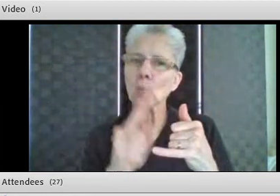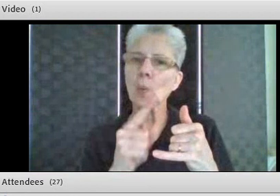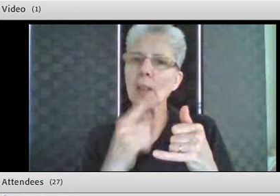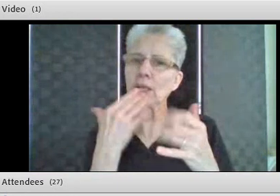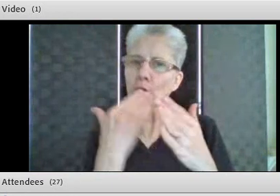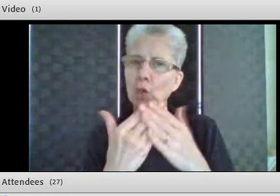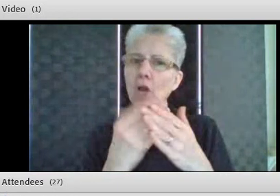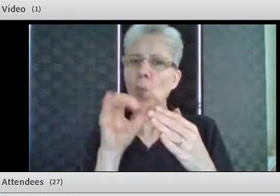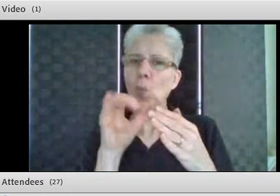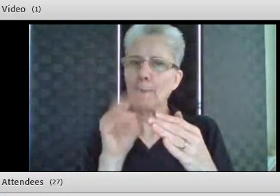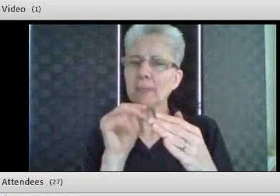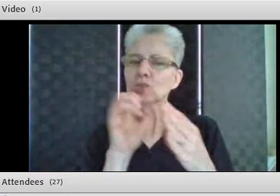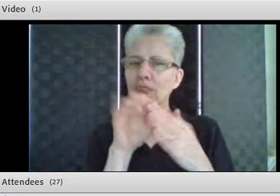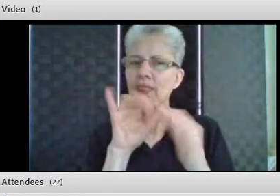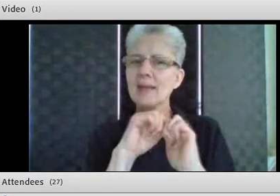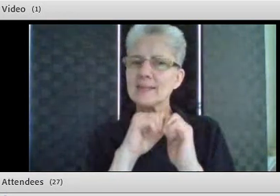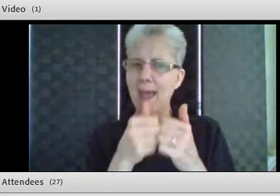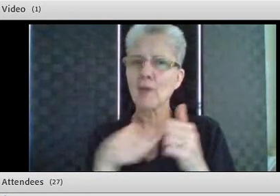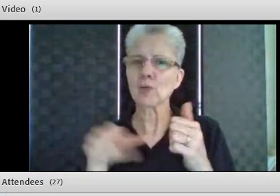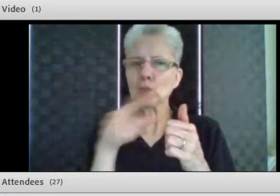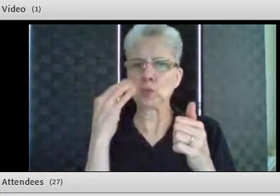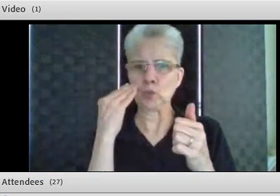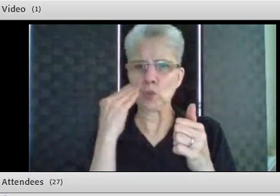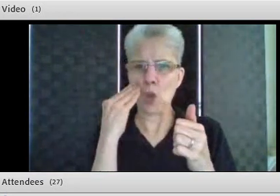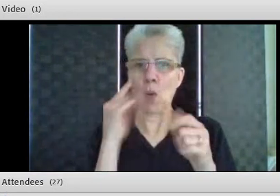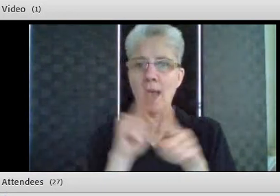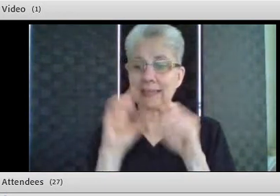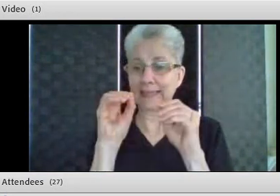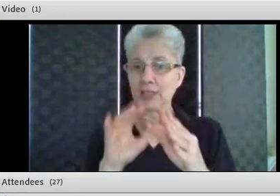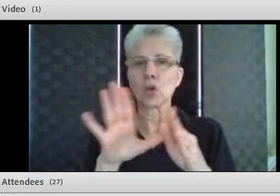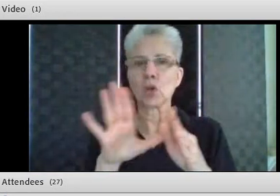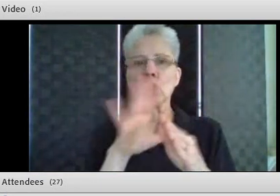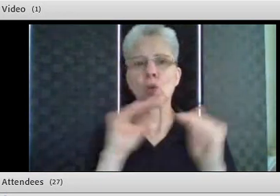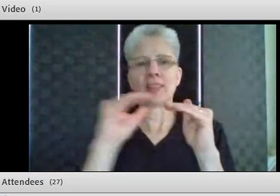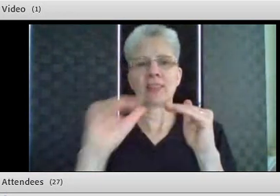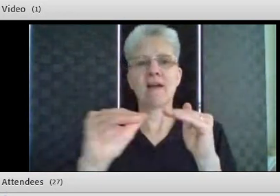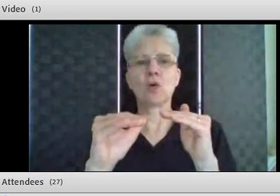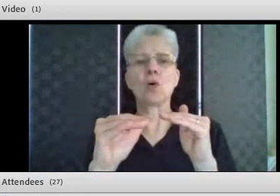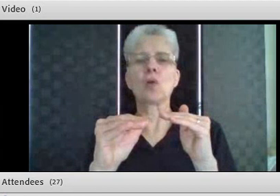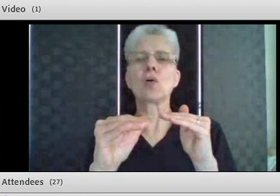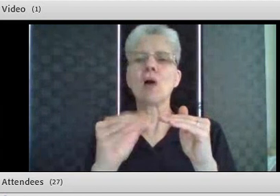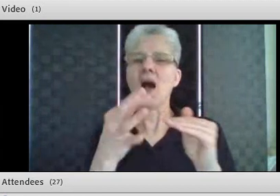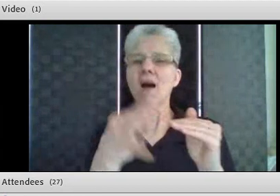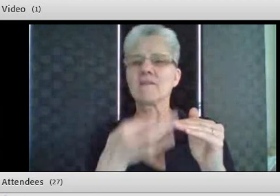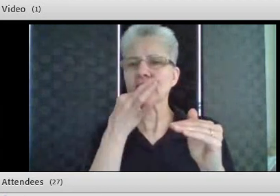Hilary: You don't need any. Yeah, no, it's -- And it can still be a really effective lesson,